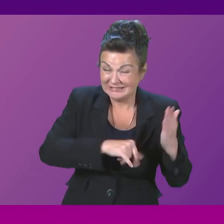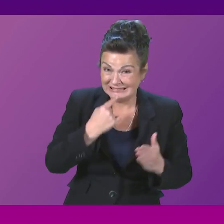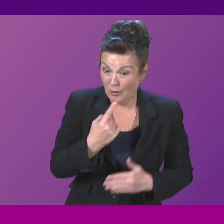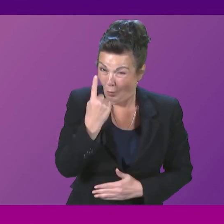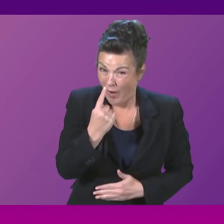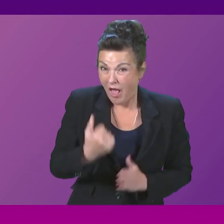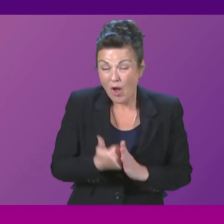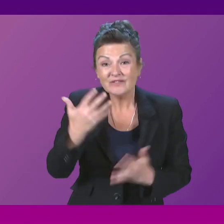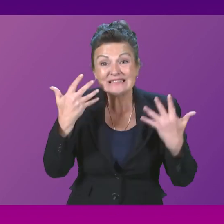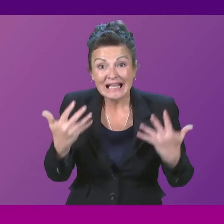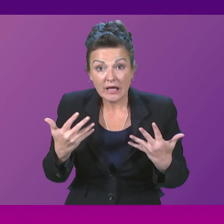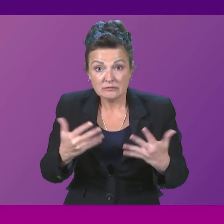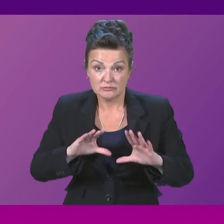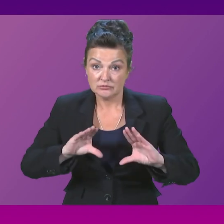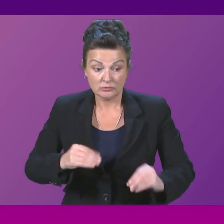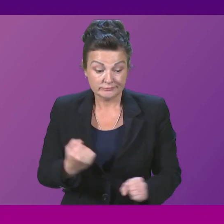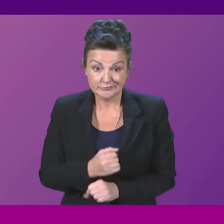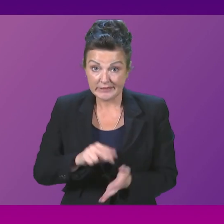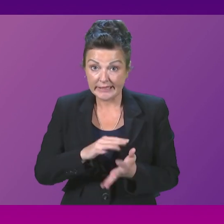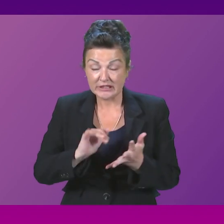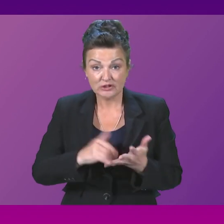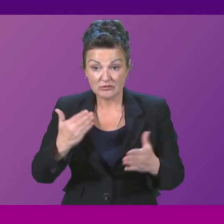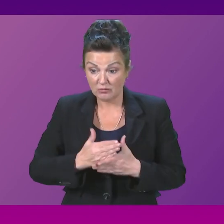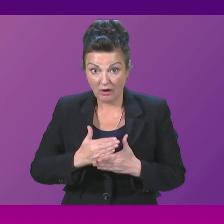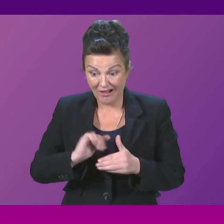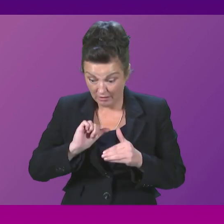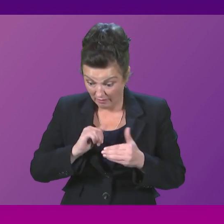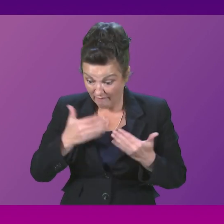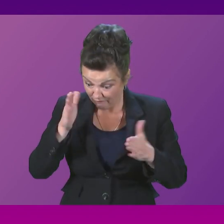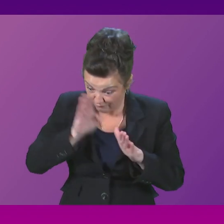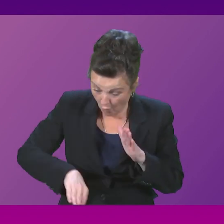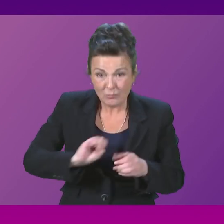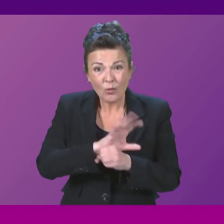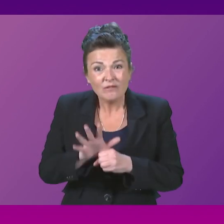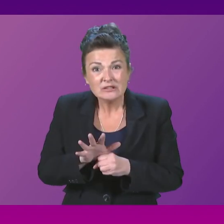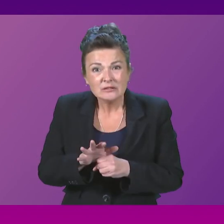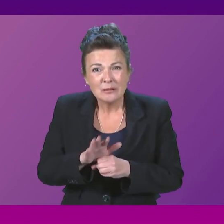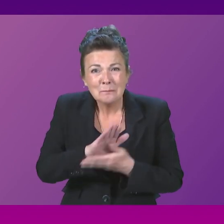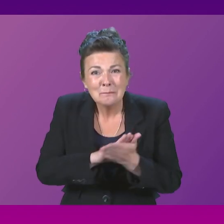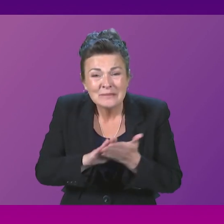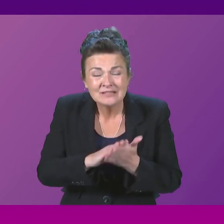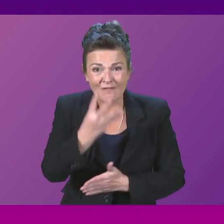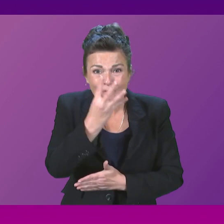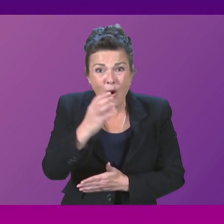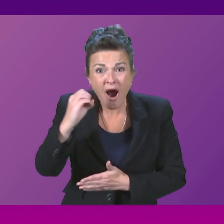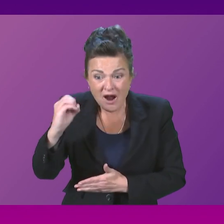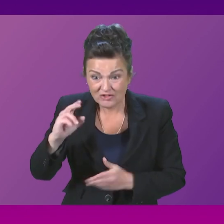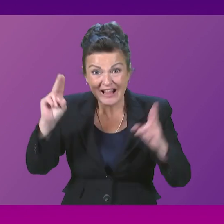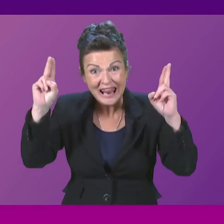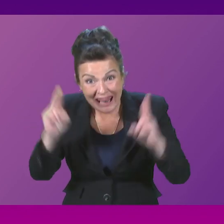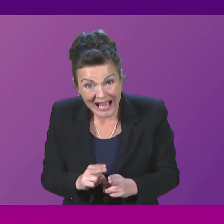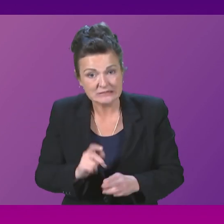has stopped doing NHS work since the pandemic—that is 400 fewer dentists offering NHS treatment.